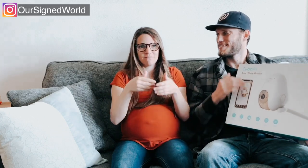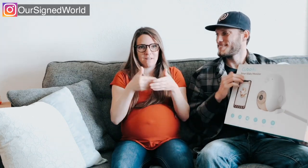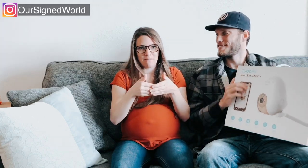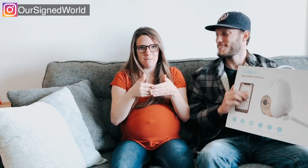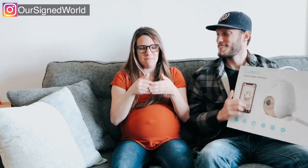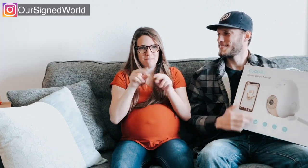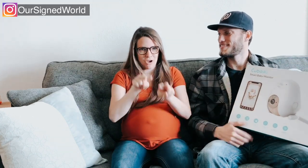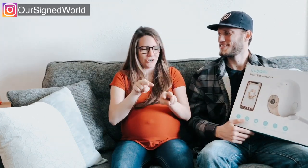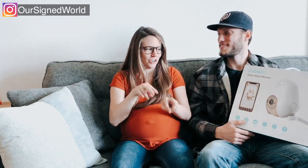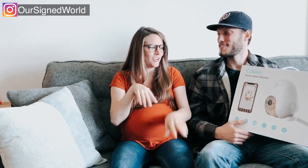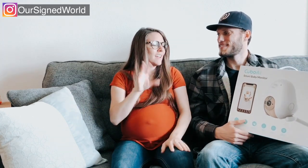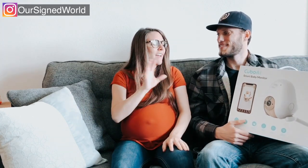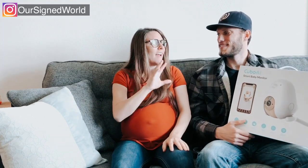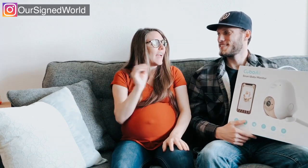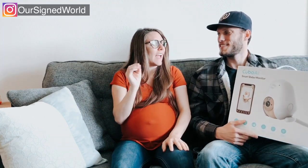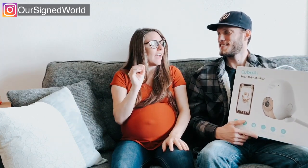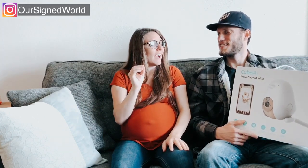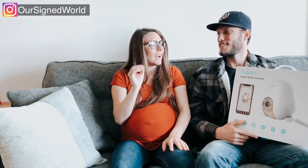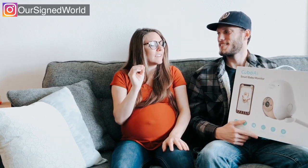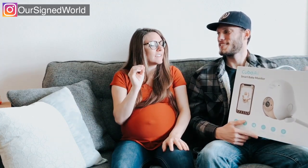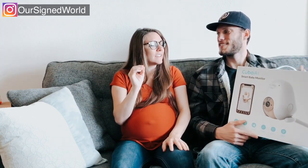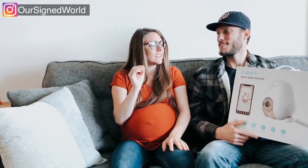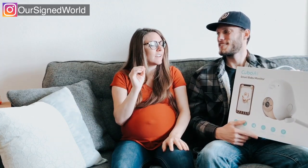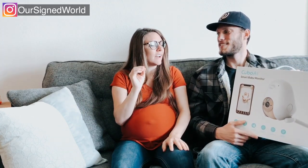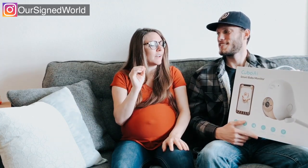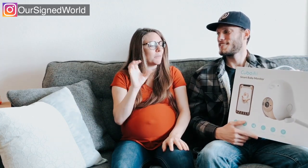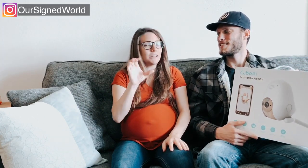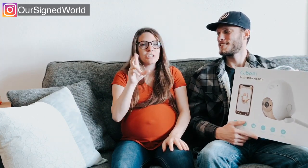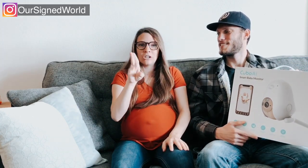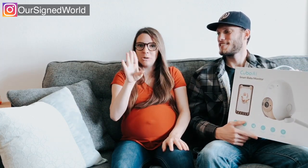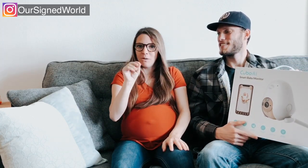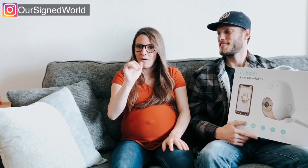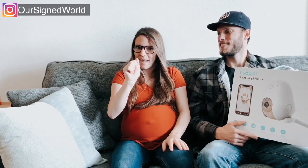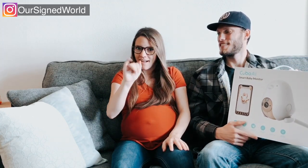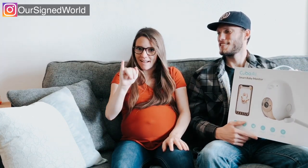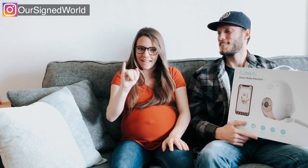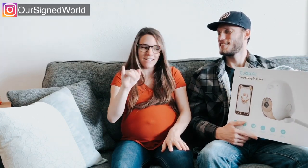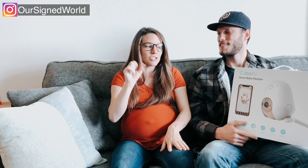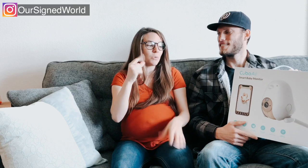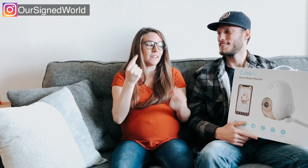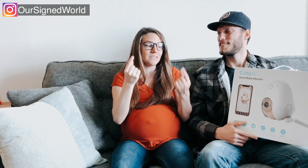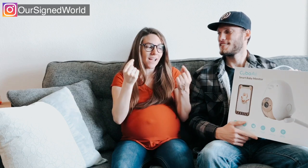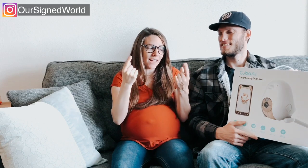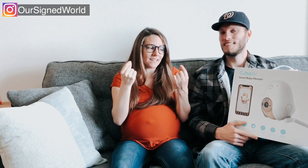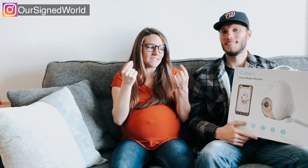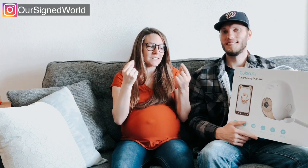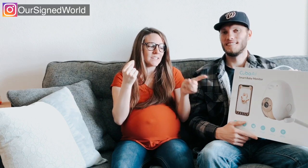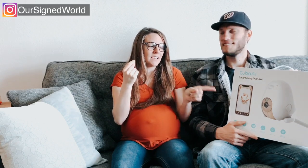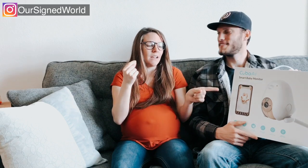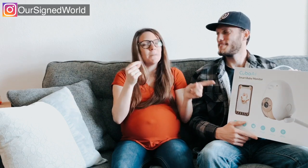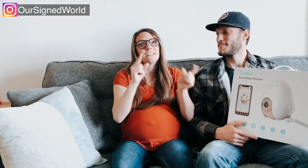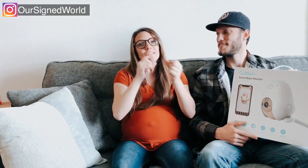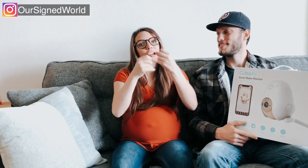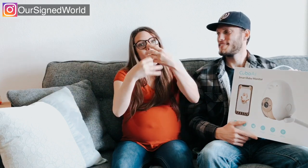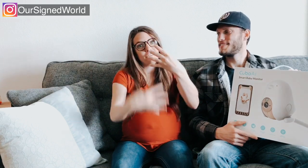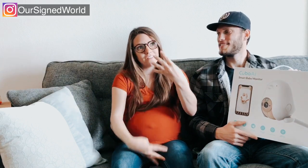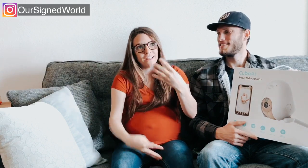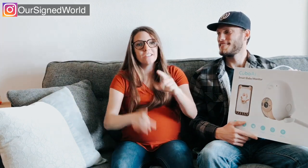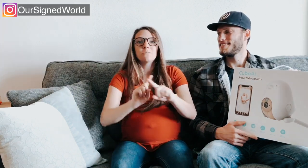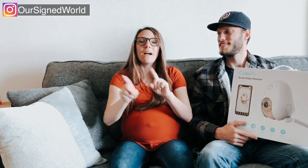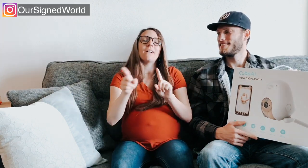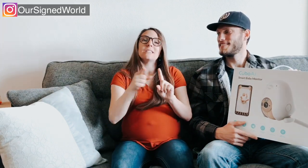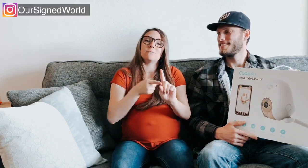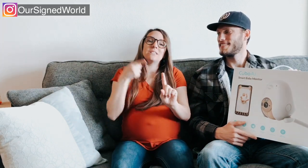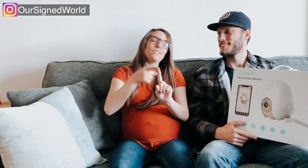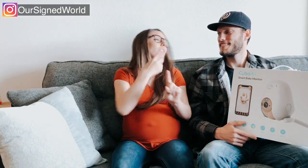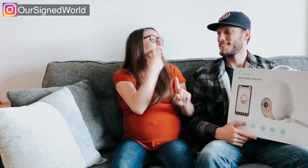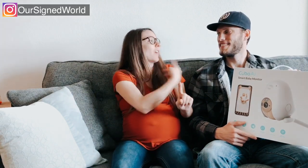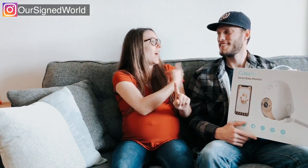baby monitor, it's CUBO AI, but what it does, well it does A LOT of things, but specifically for us